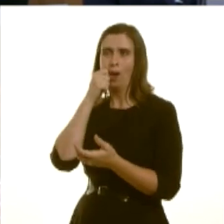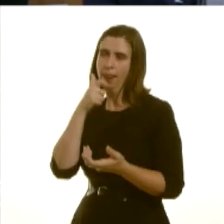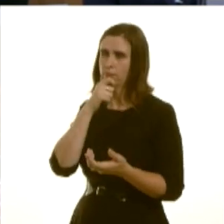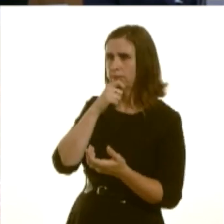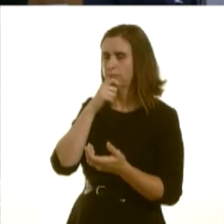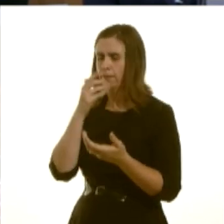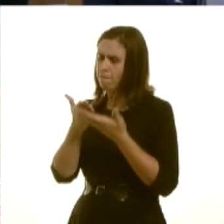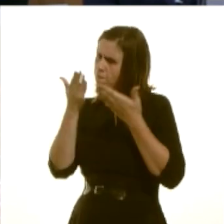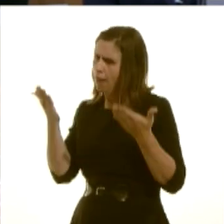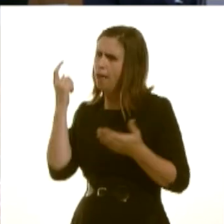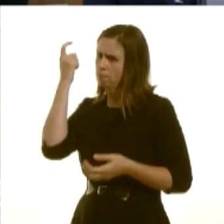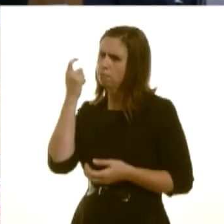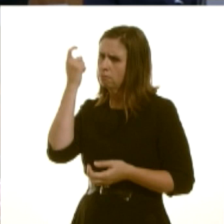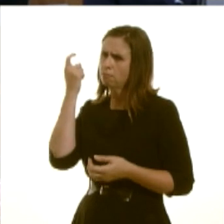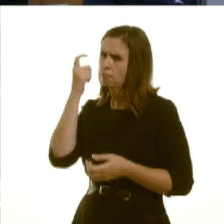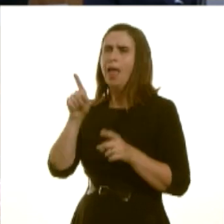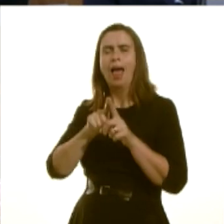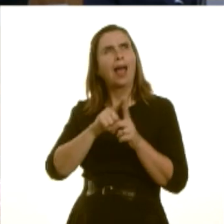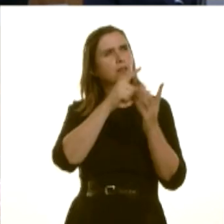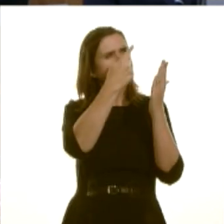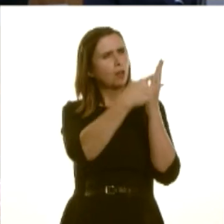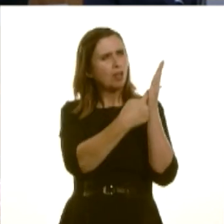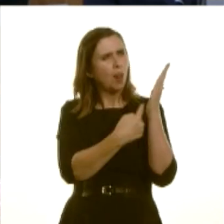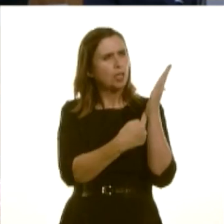it will, while considering the regulations before coming to a decision, having of course